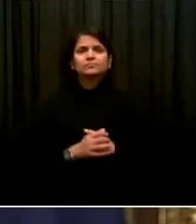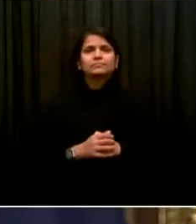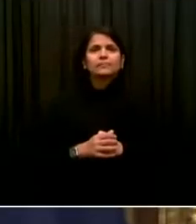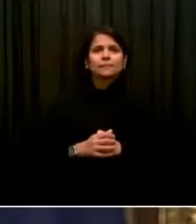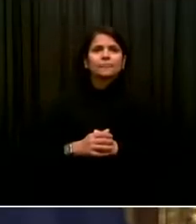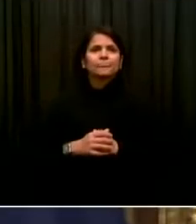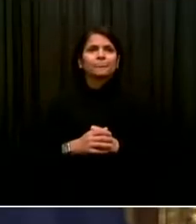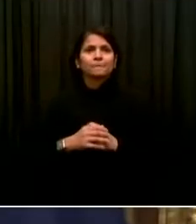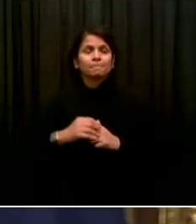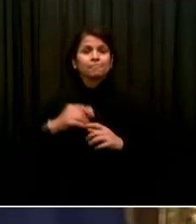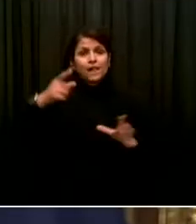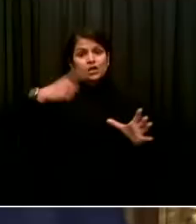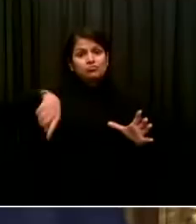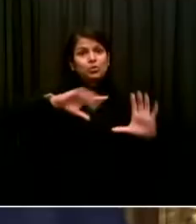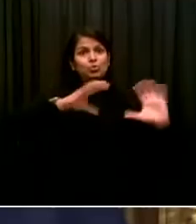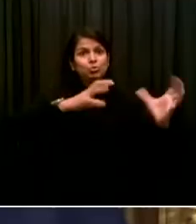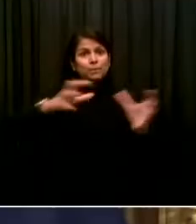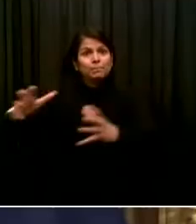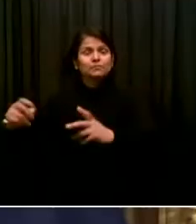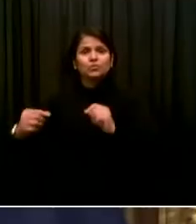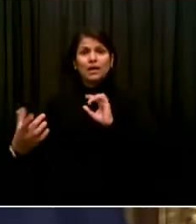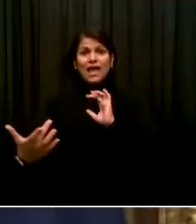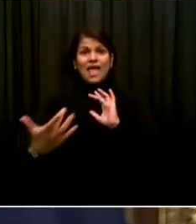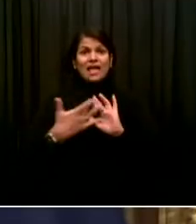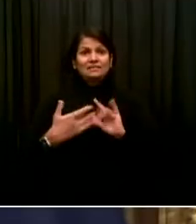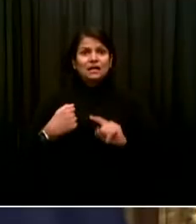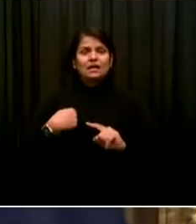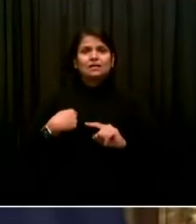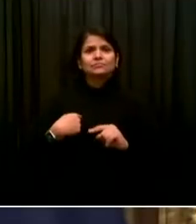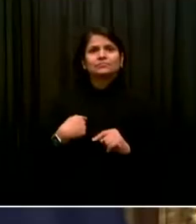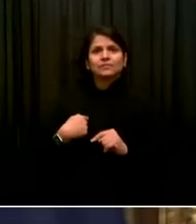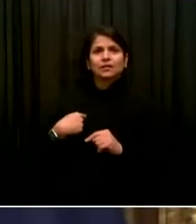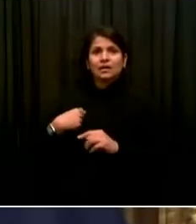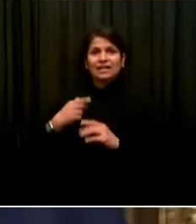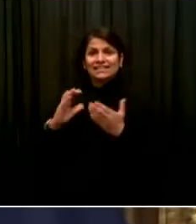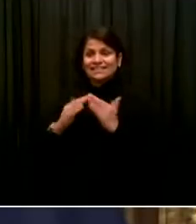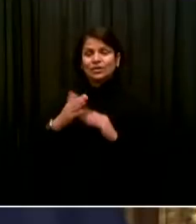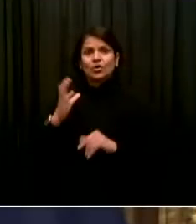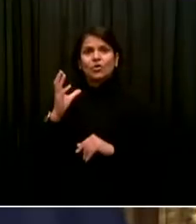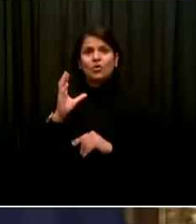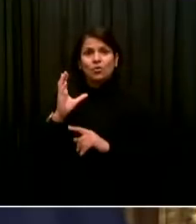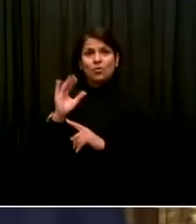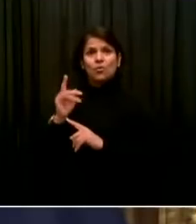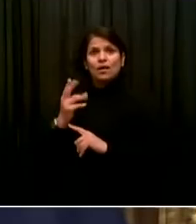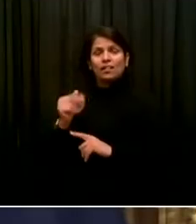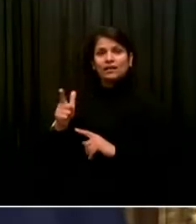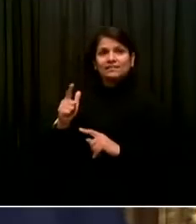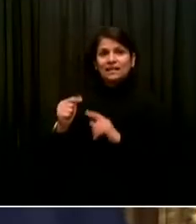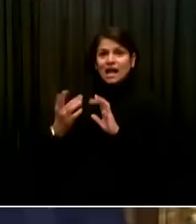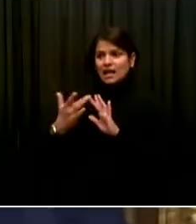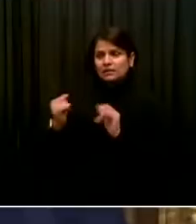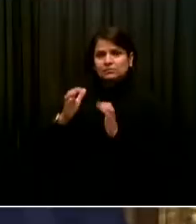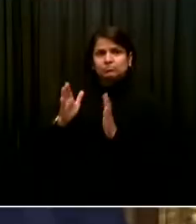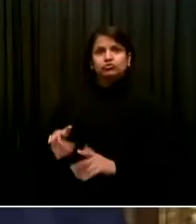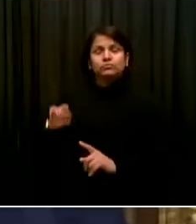CENTRAL POINT OF CONTACT AT CITY HALL TO HELP THEM NAVIGATE EVERY SINGLE